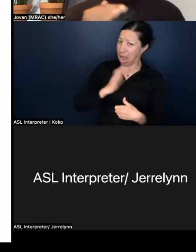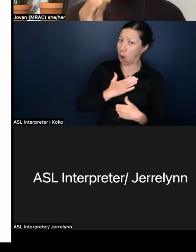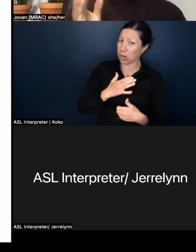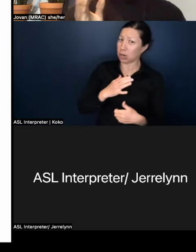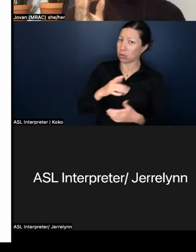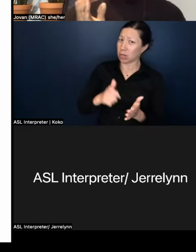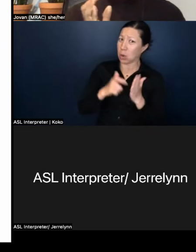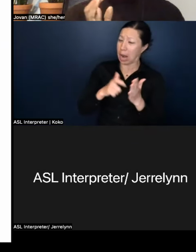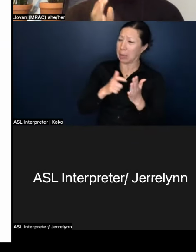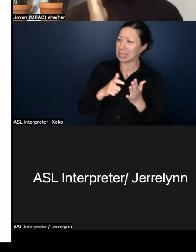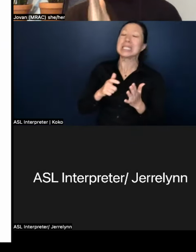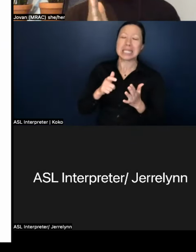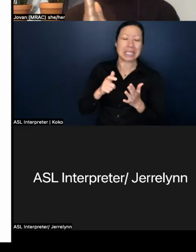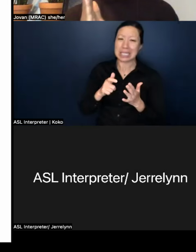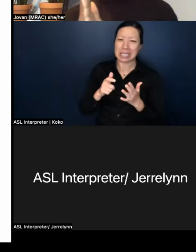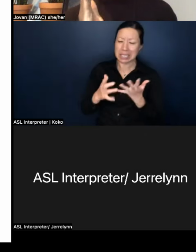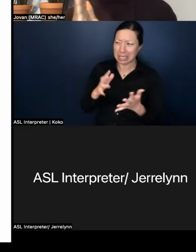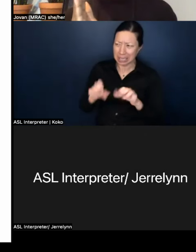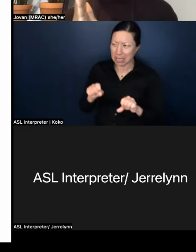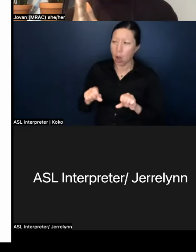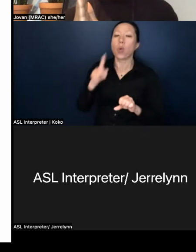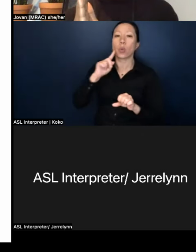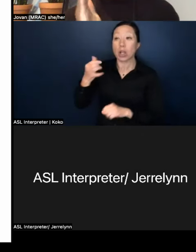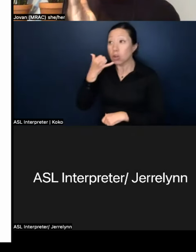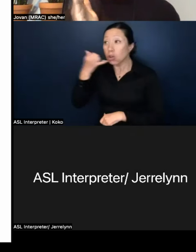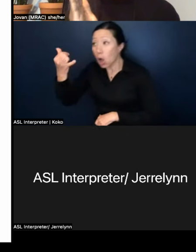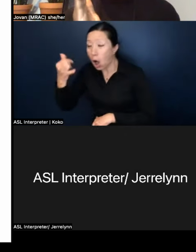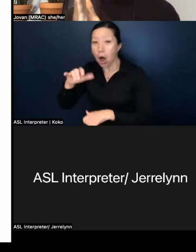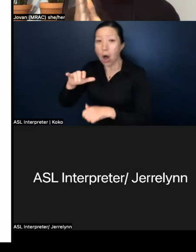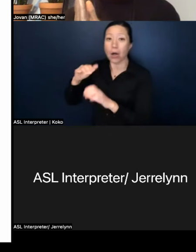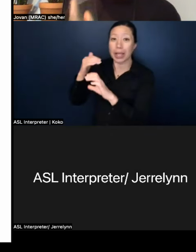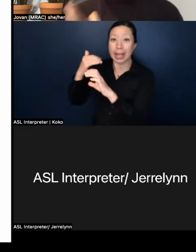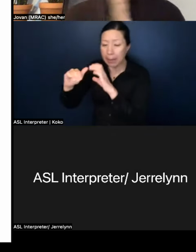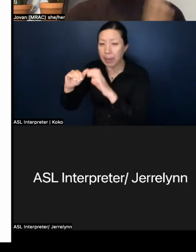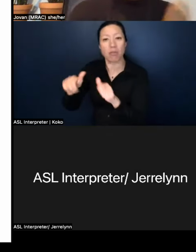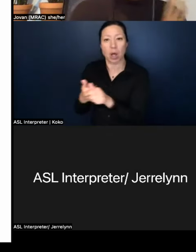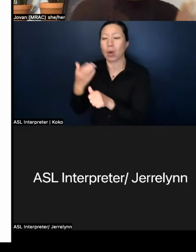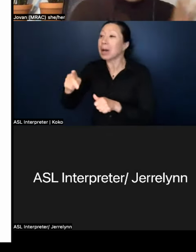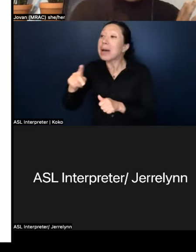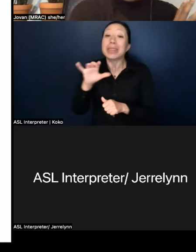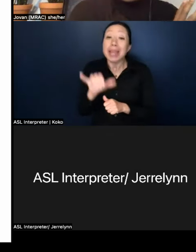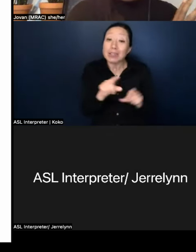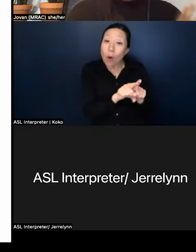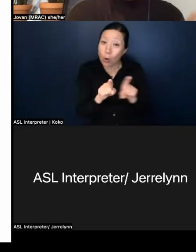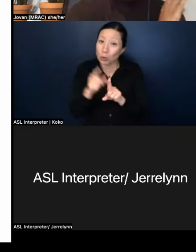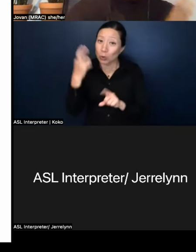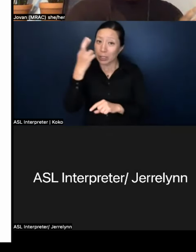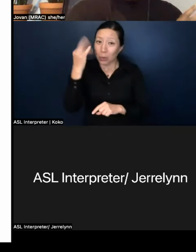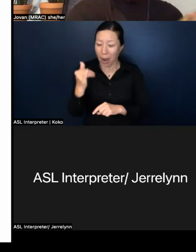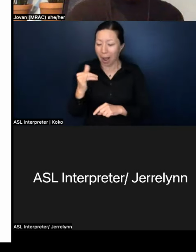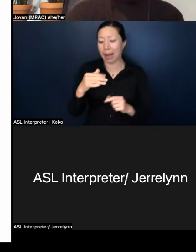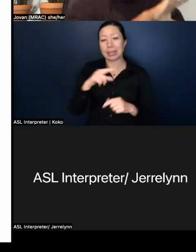That's also why the deadline is October, the beginning of October, but the notification is February.